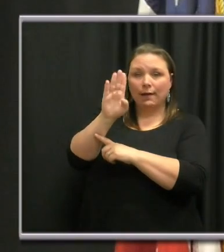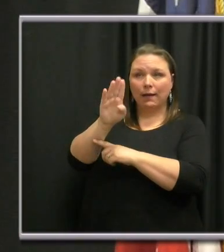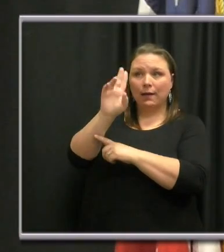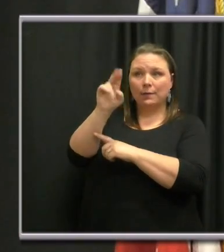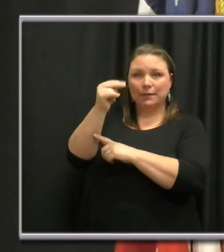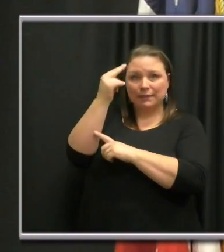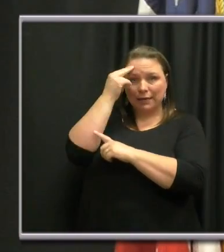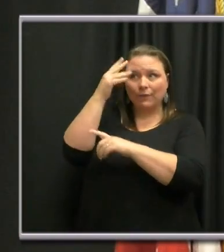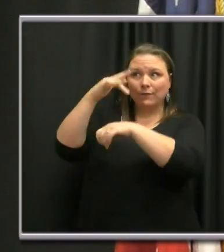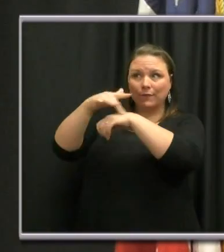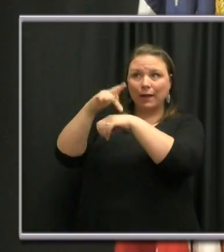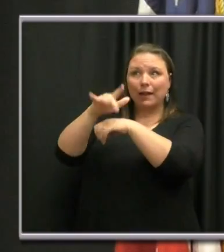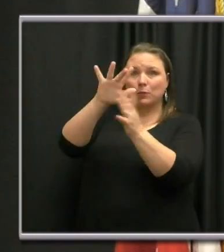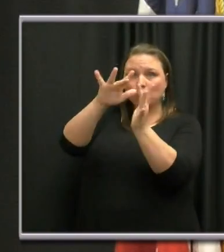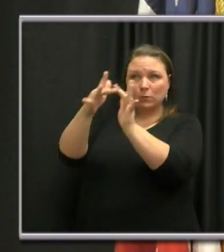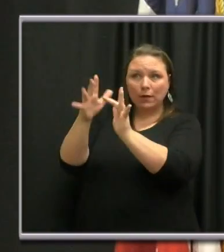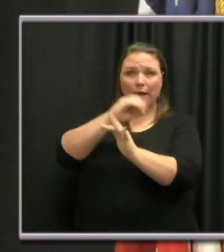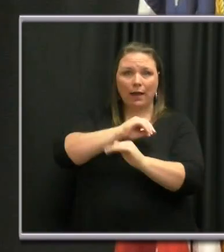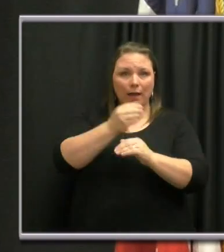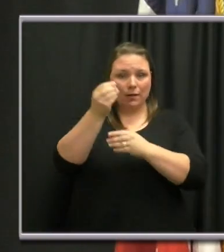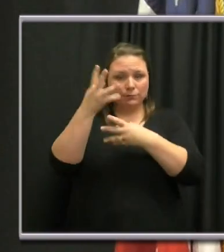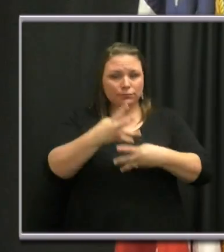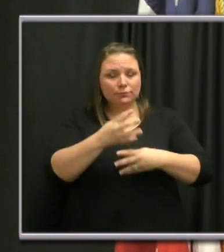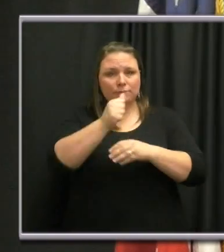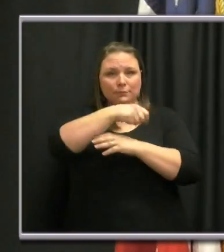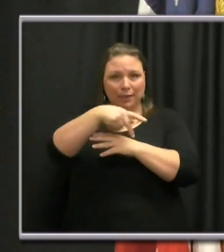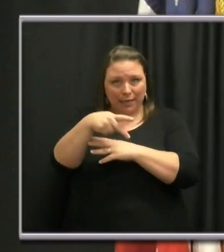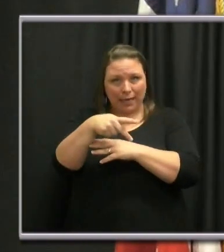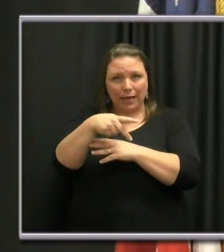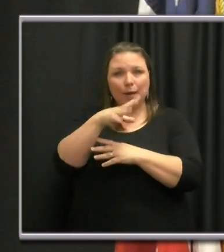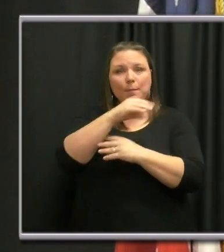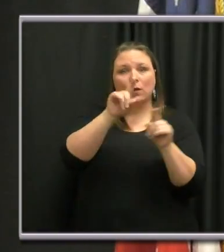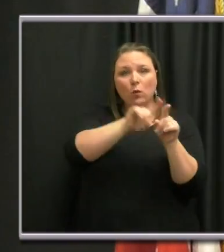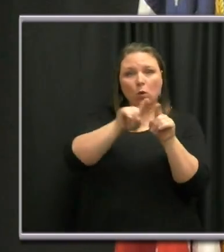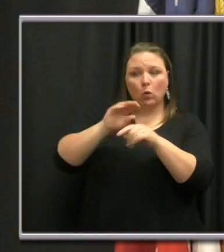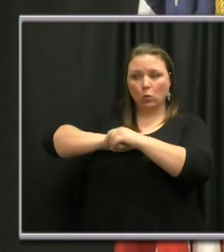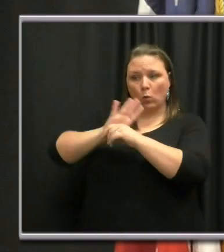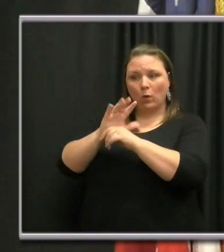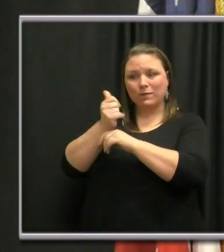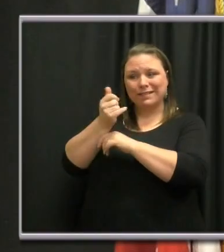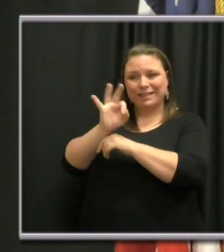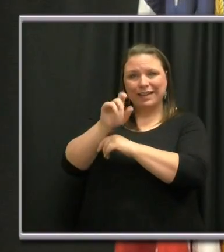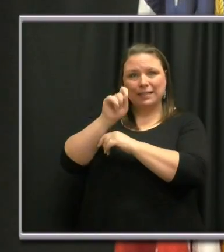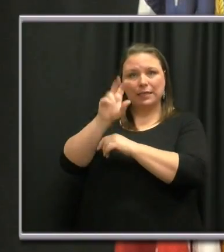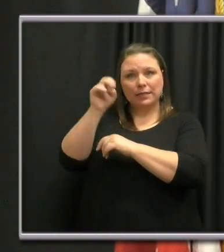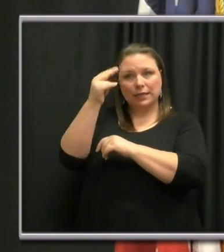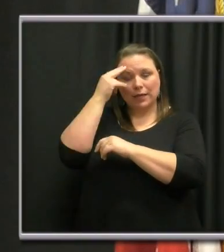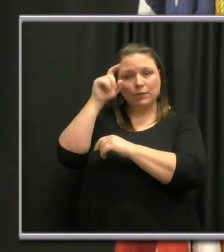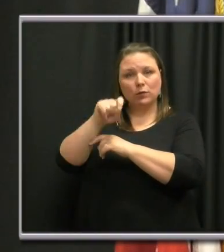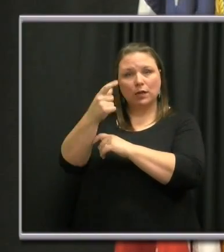TO REMIND YOU THAT HUB IN NASHVILLE. IS AVAILABLE ON YOUR